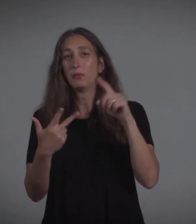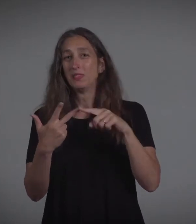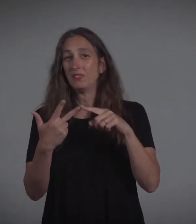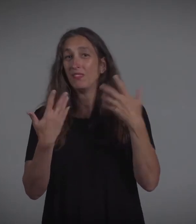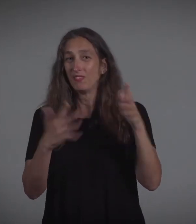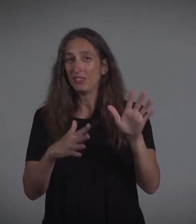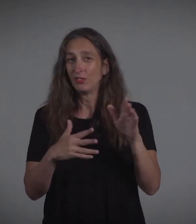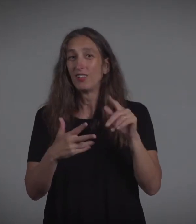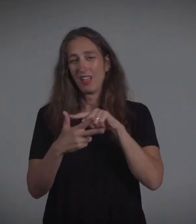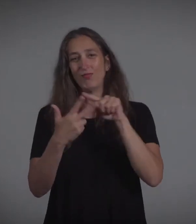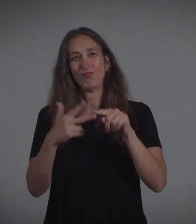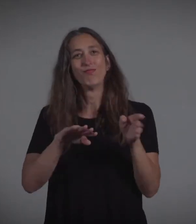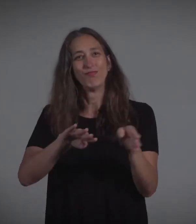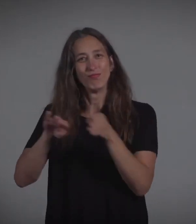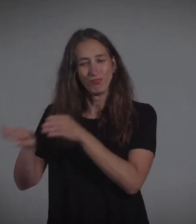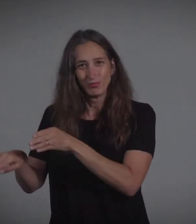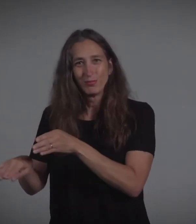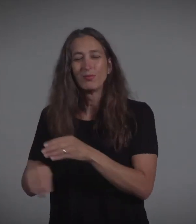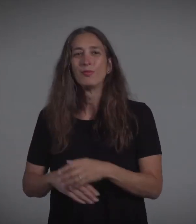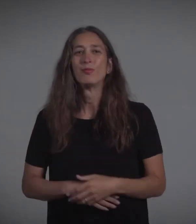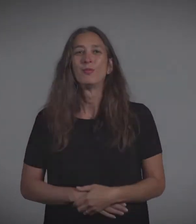Now I have explained all three forms of abuse.